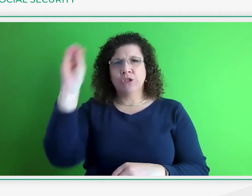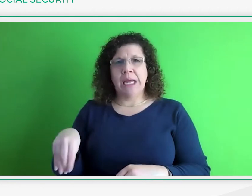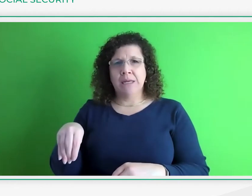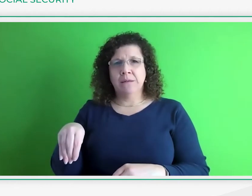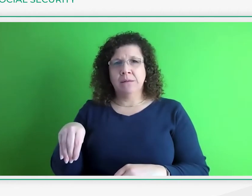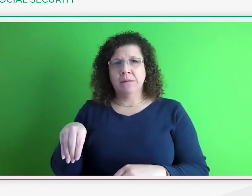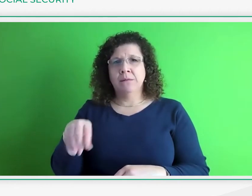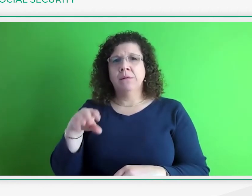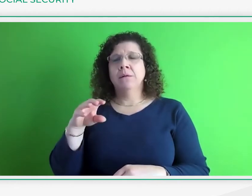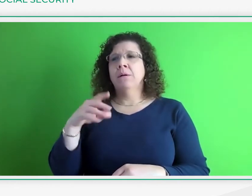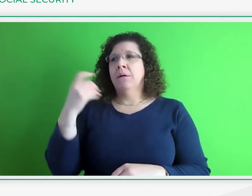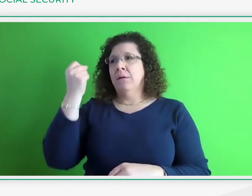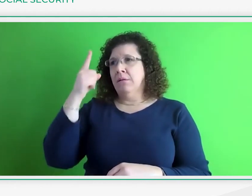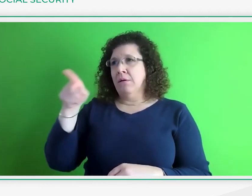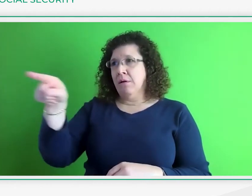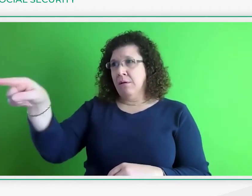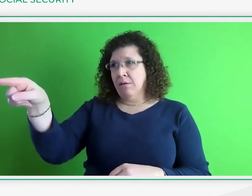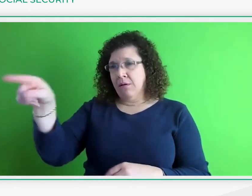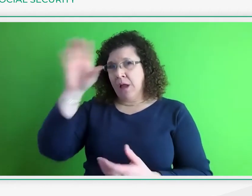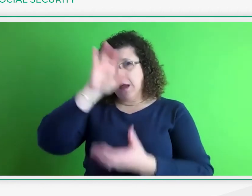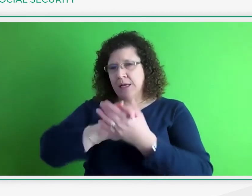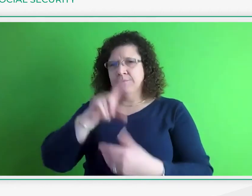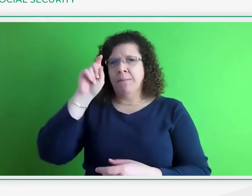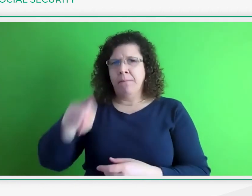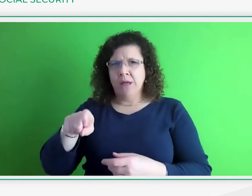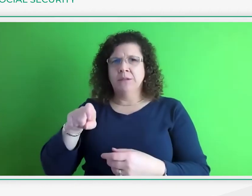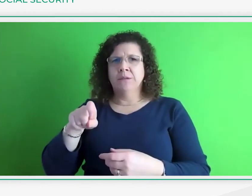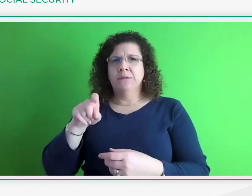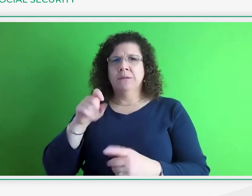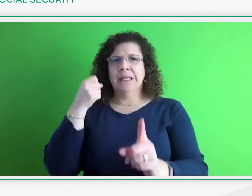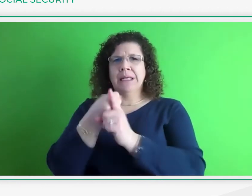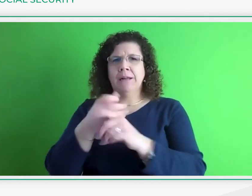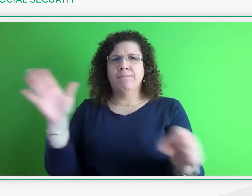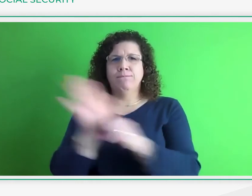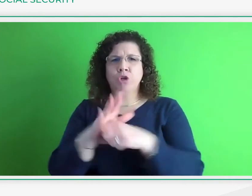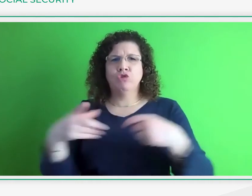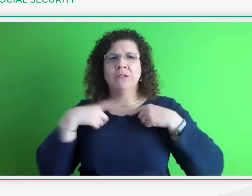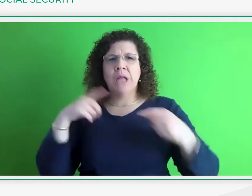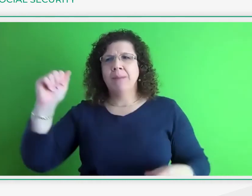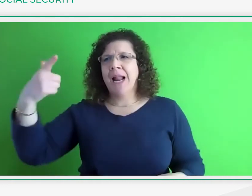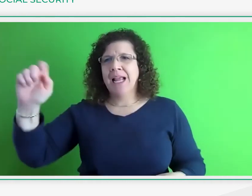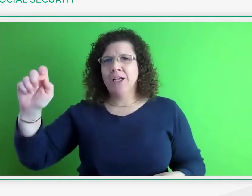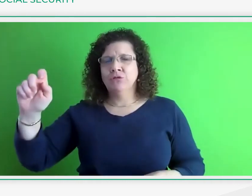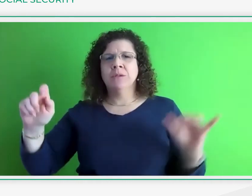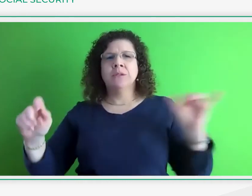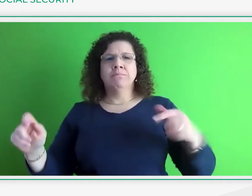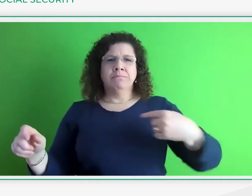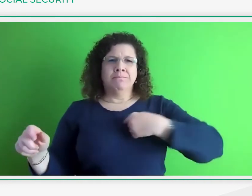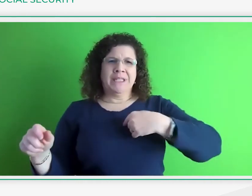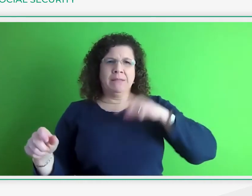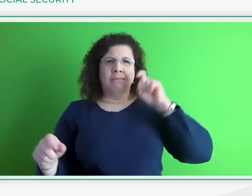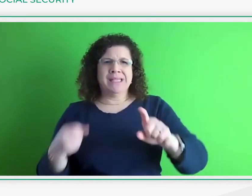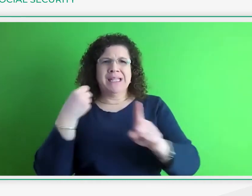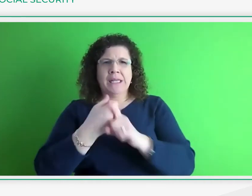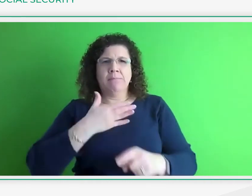I will get 50% of my husband’s record because he can get to his full retirement age.